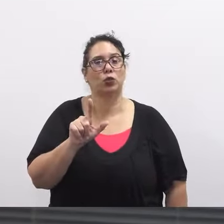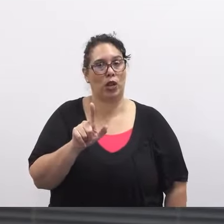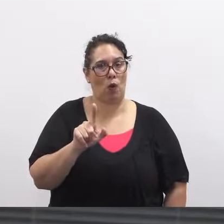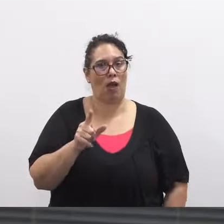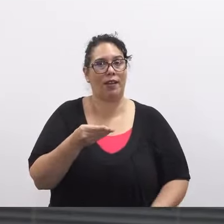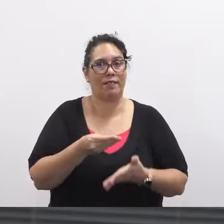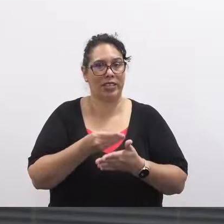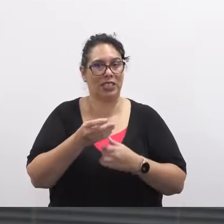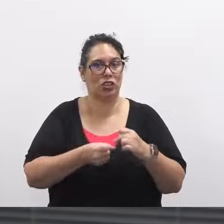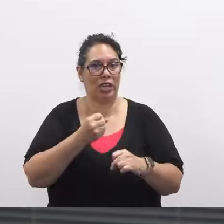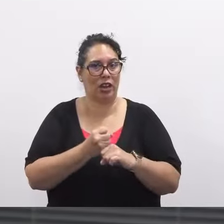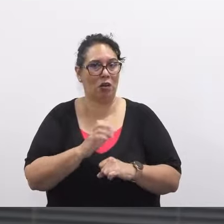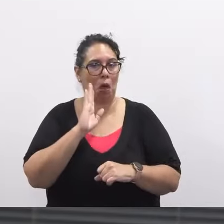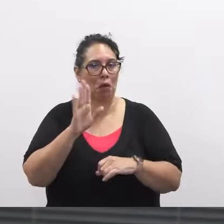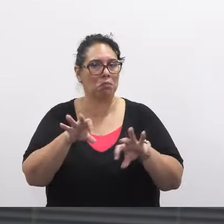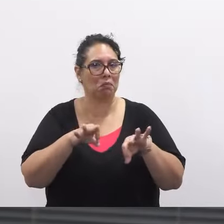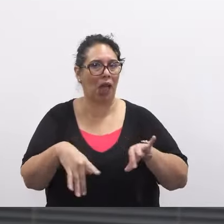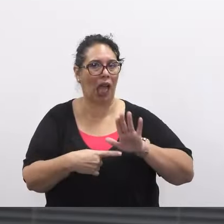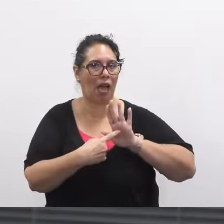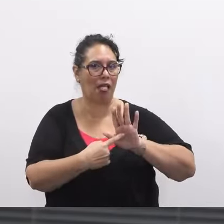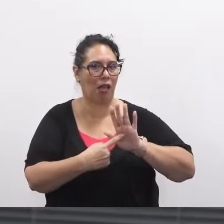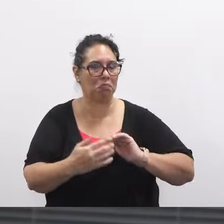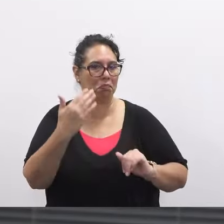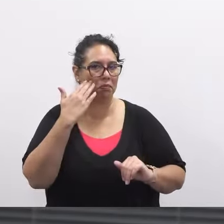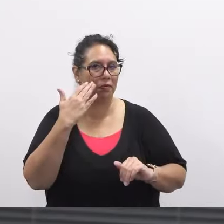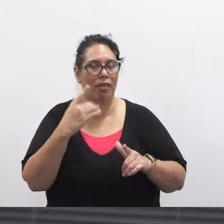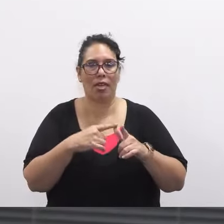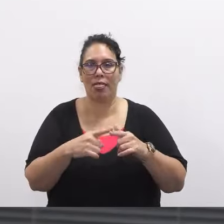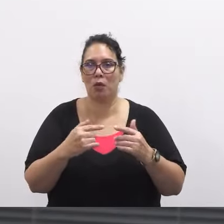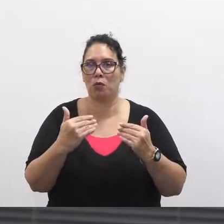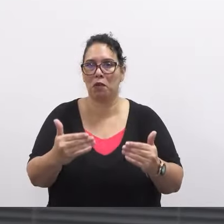So I'll note some of the highlights here just for reference, and then we'll move forward.